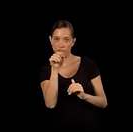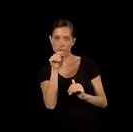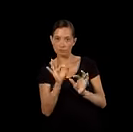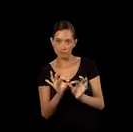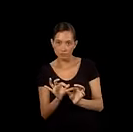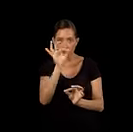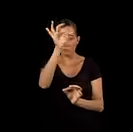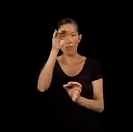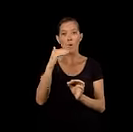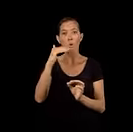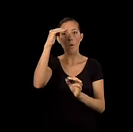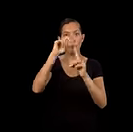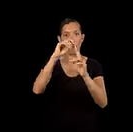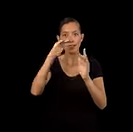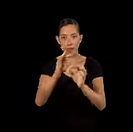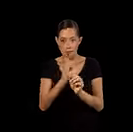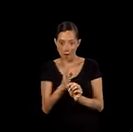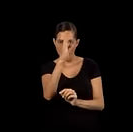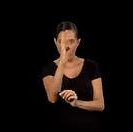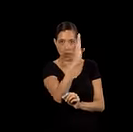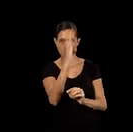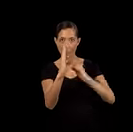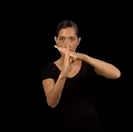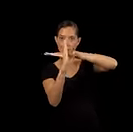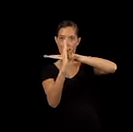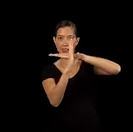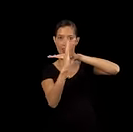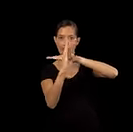which is a line of longitude running from the North to the South Pole